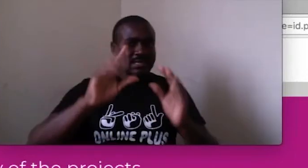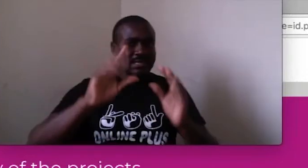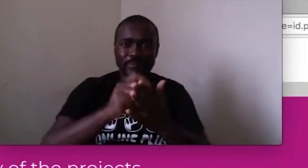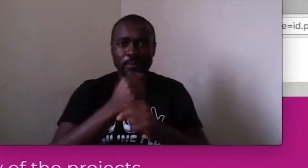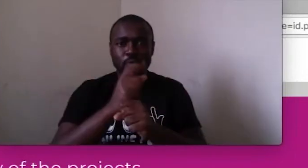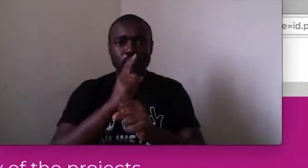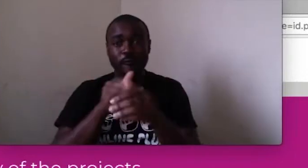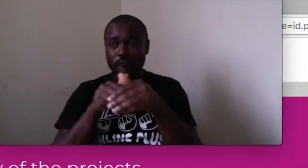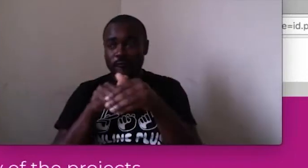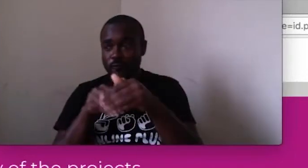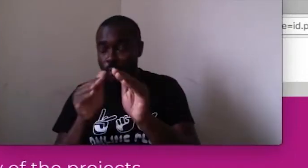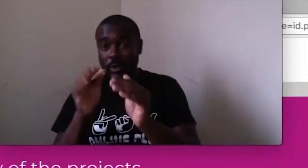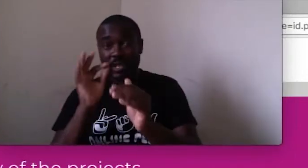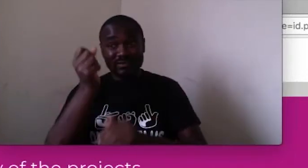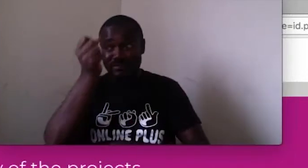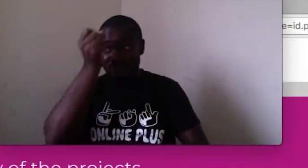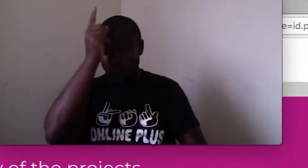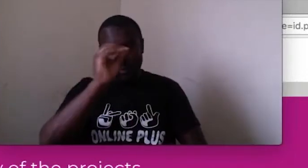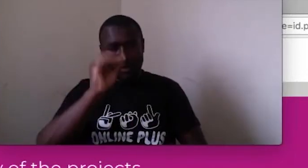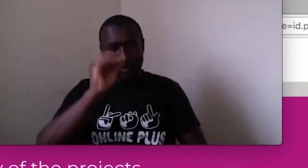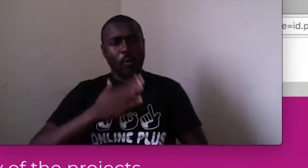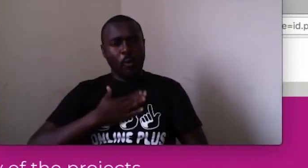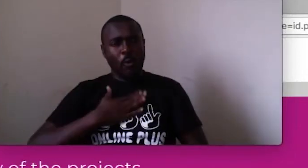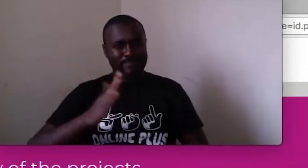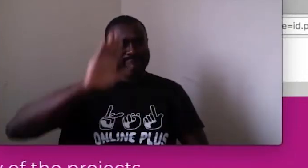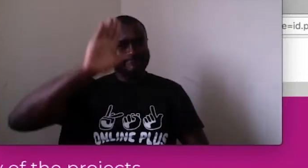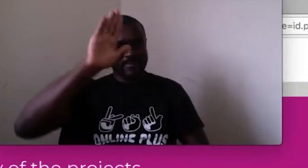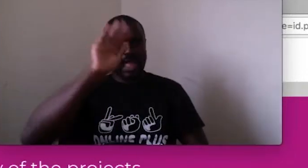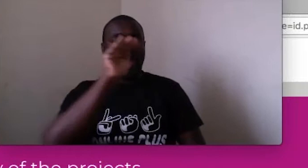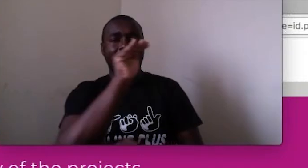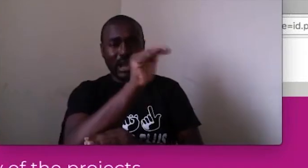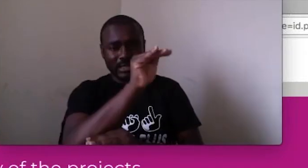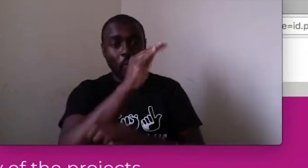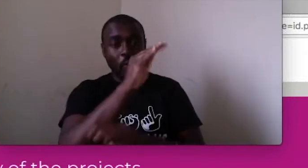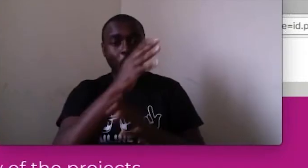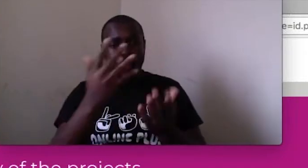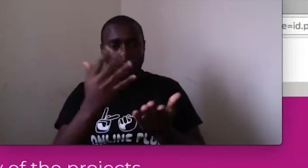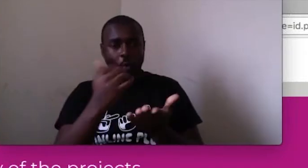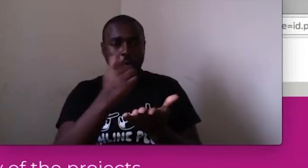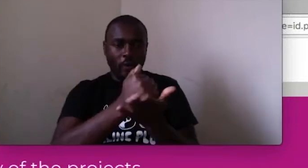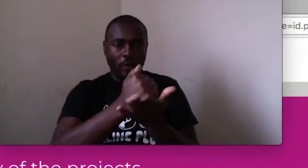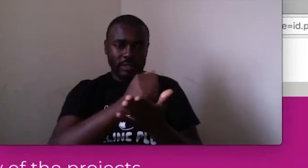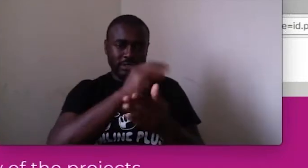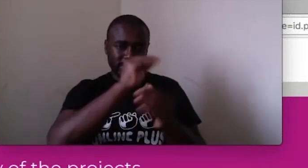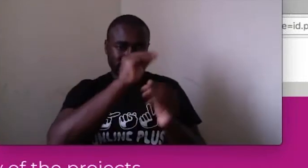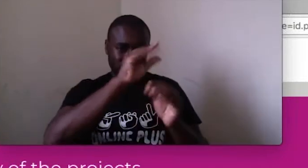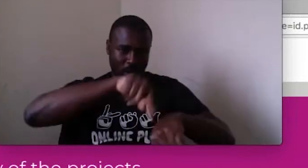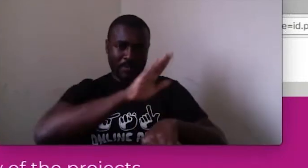and the lecturer and they made sure that if I did not understand anything I shall raise up my hand and ask